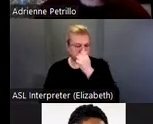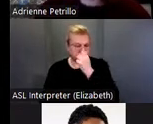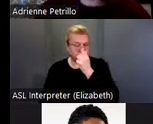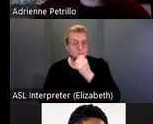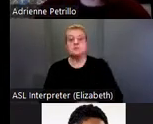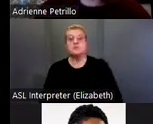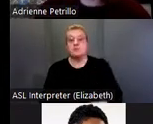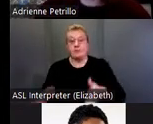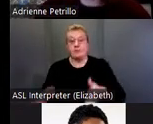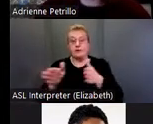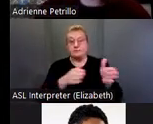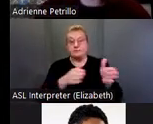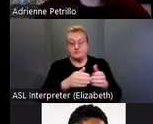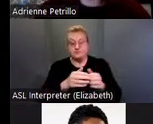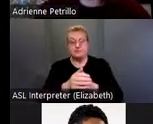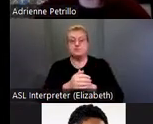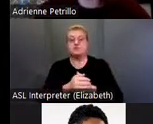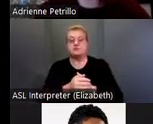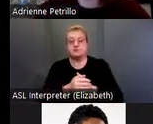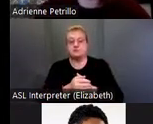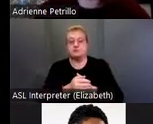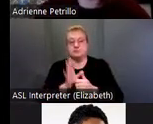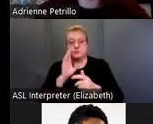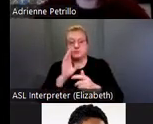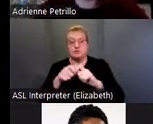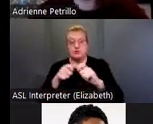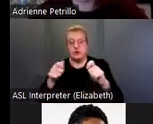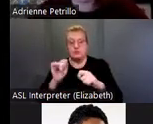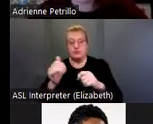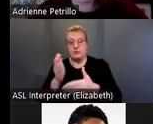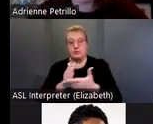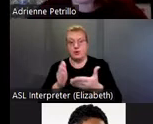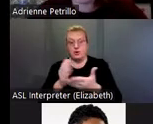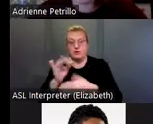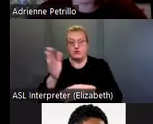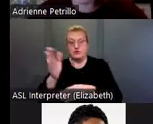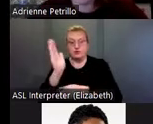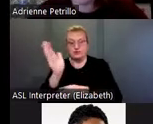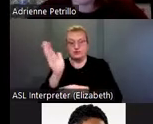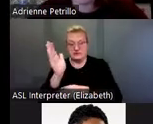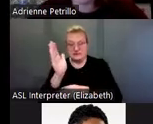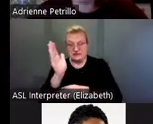we're going to conclude the presentation portion of this meeting